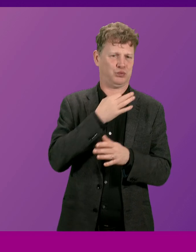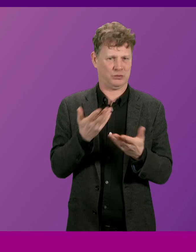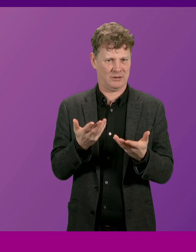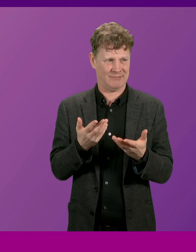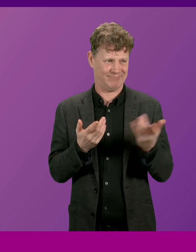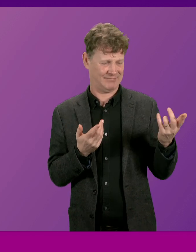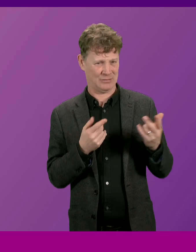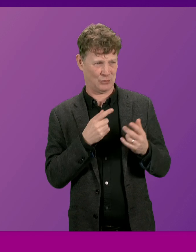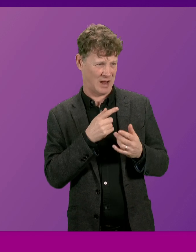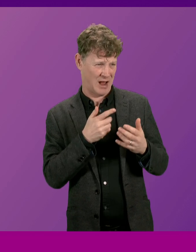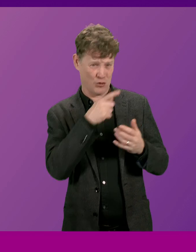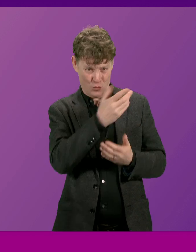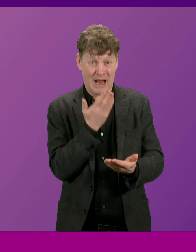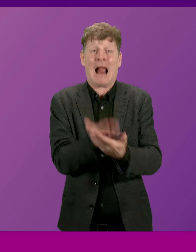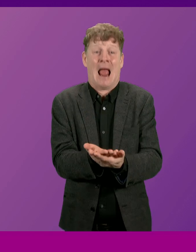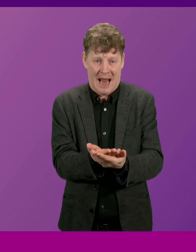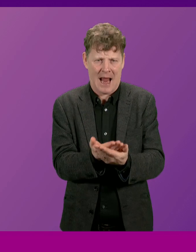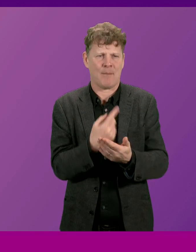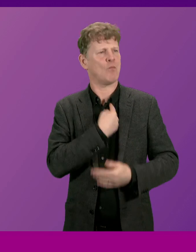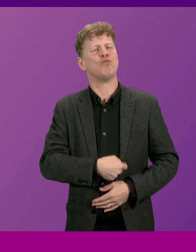how can the First Minister’s Government claim to keep the Promise if it idly